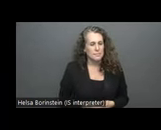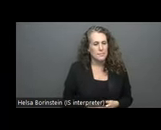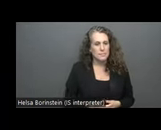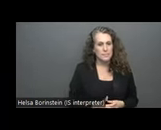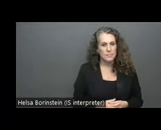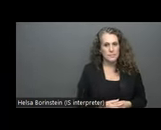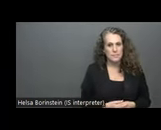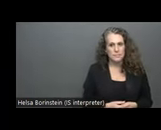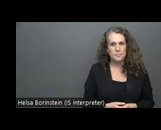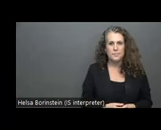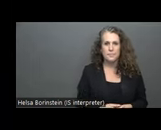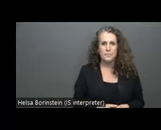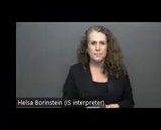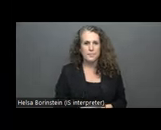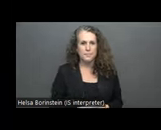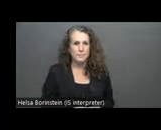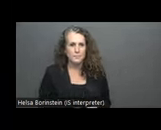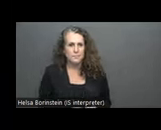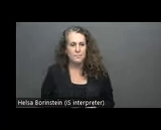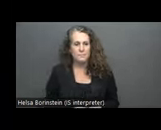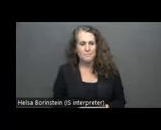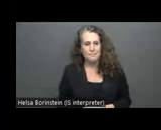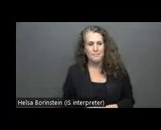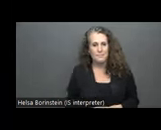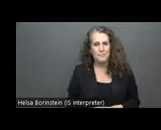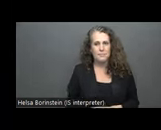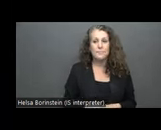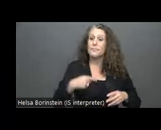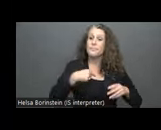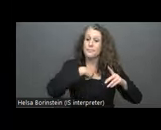14:56:16 I was just want to speak on it. Where do you see the Federation different martial